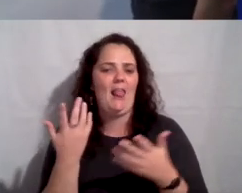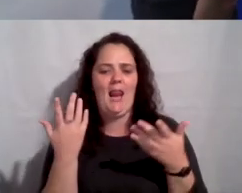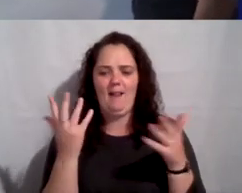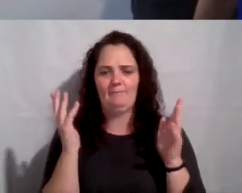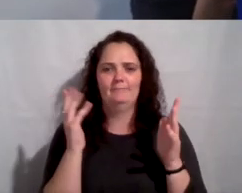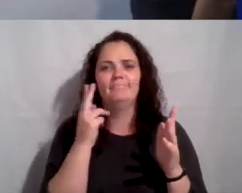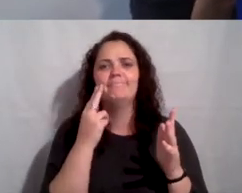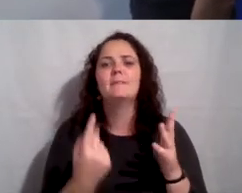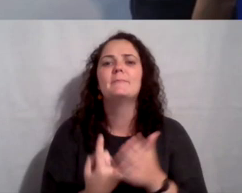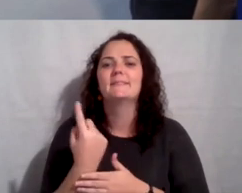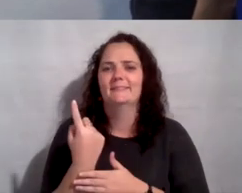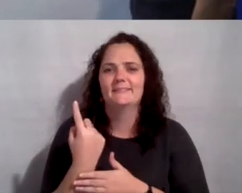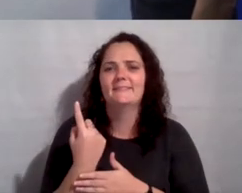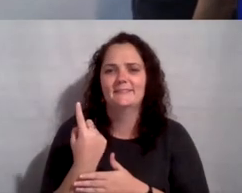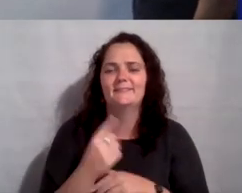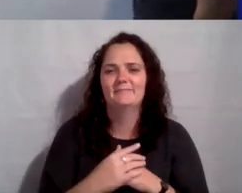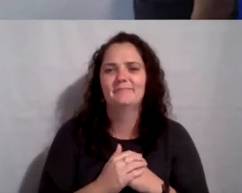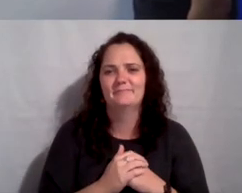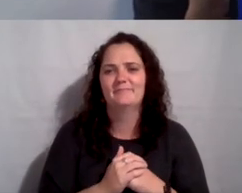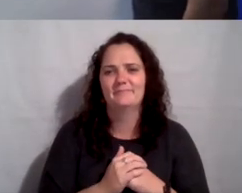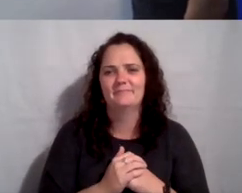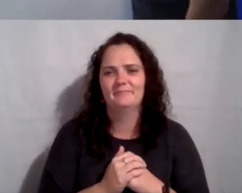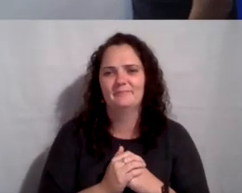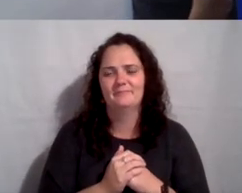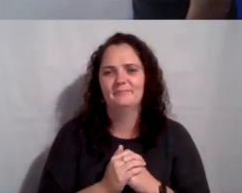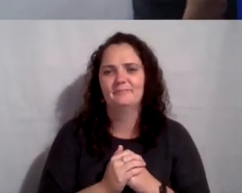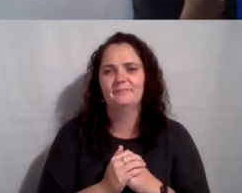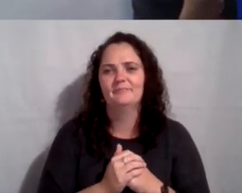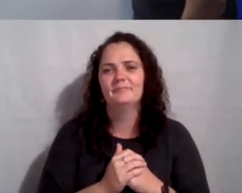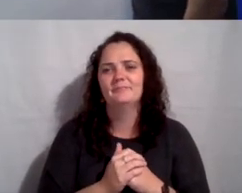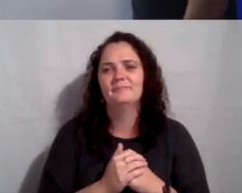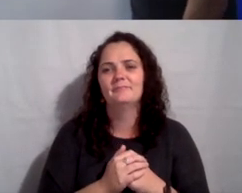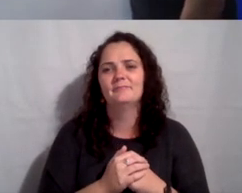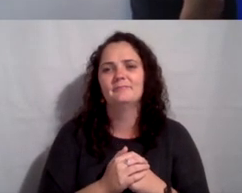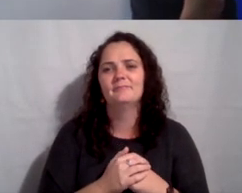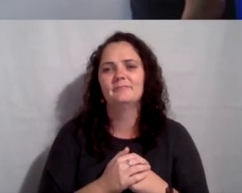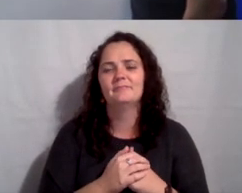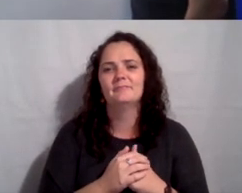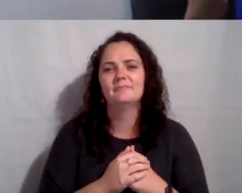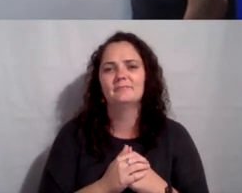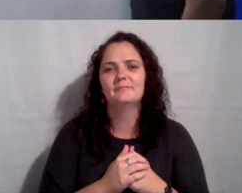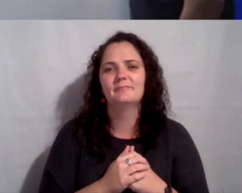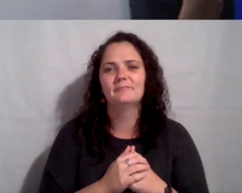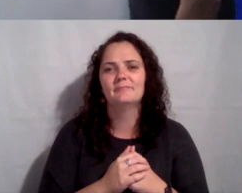intuitively, organically.